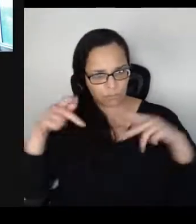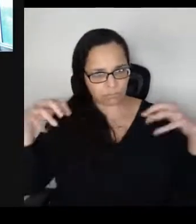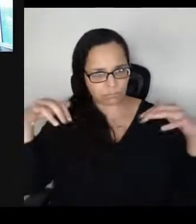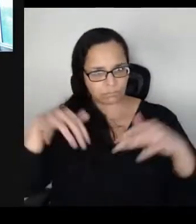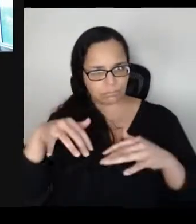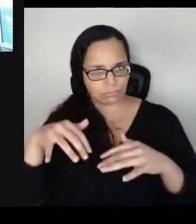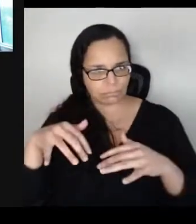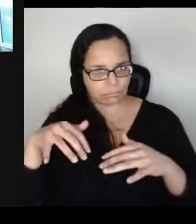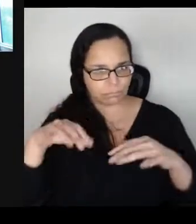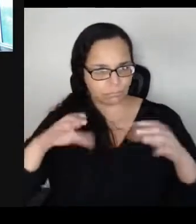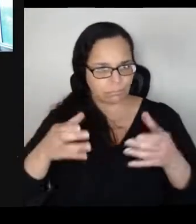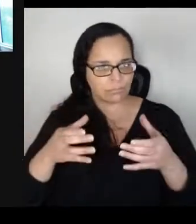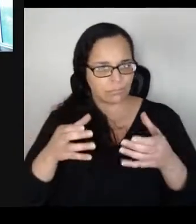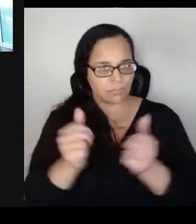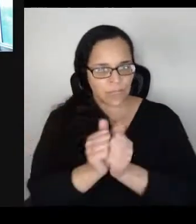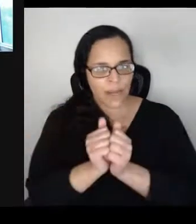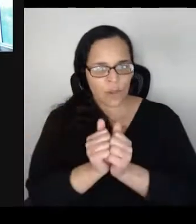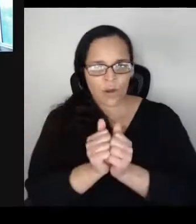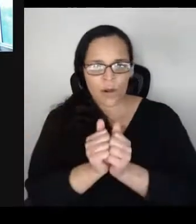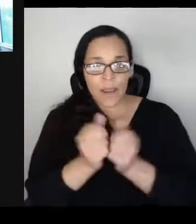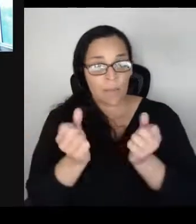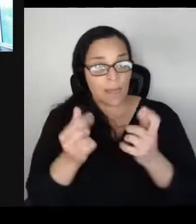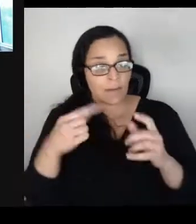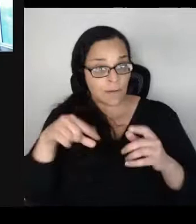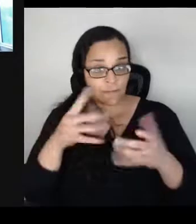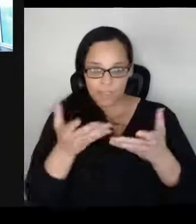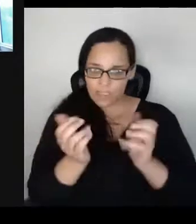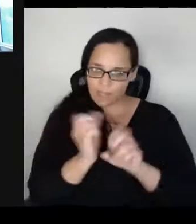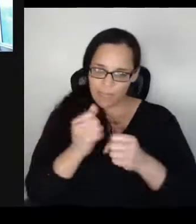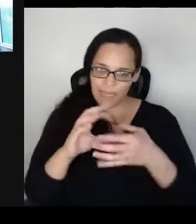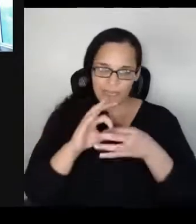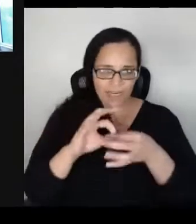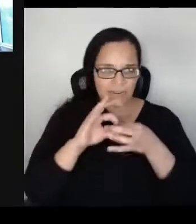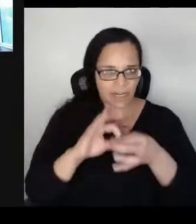between immigration systematic racism.